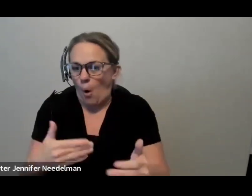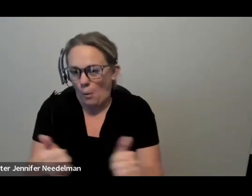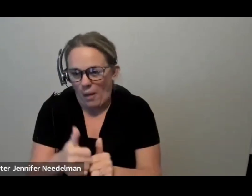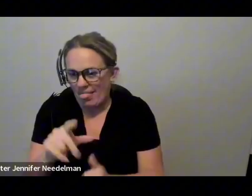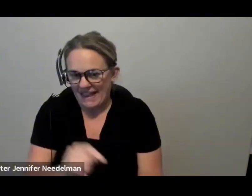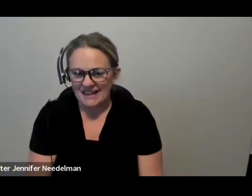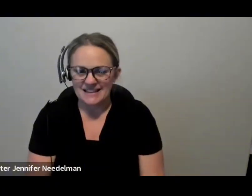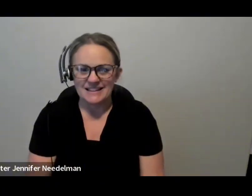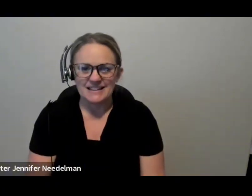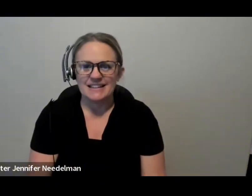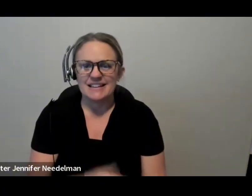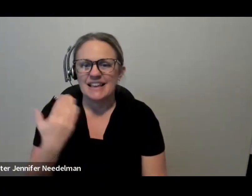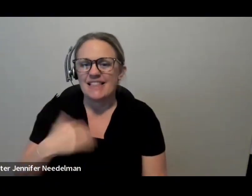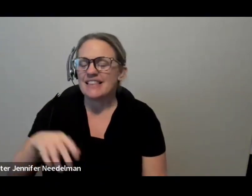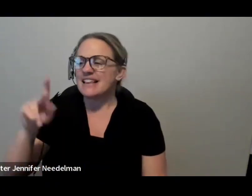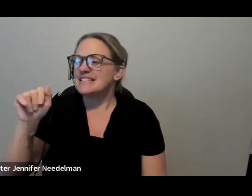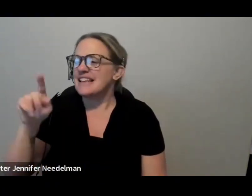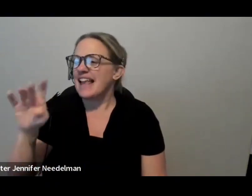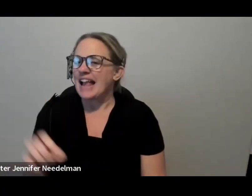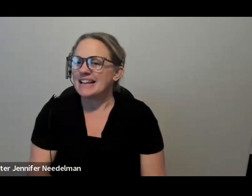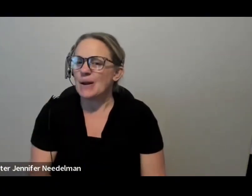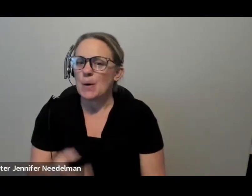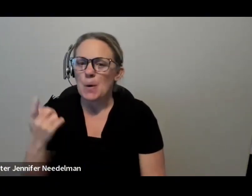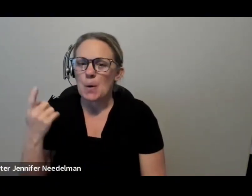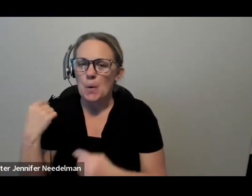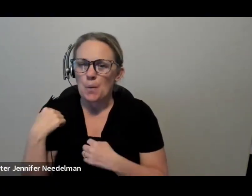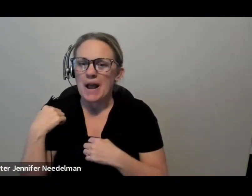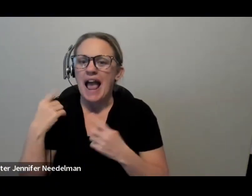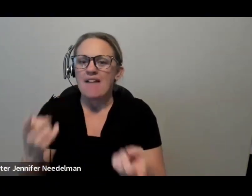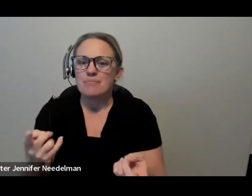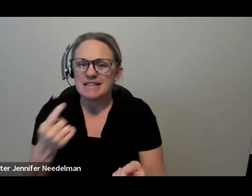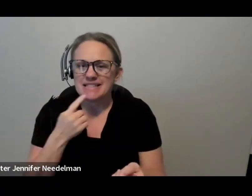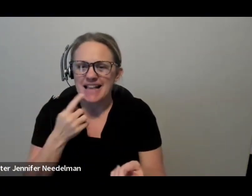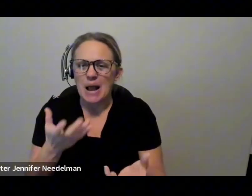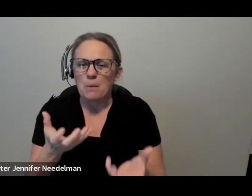This is Kate. I love that. We have been saying we want a lot of advocates out there,